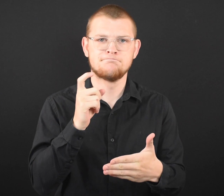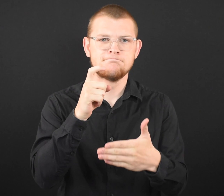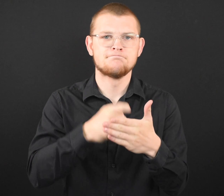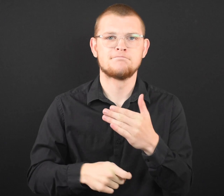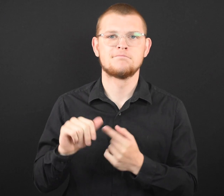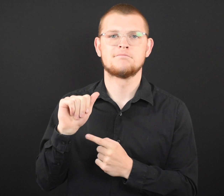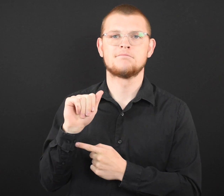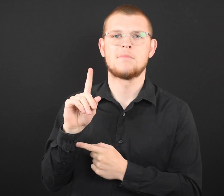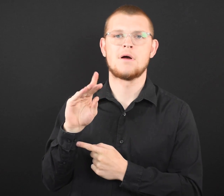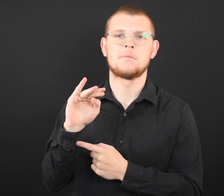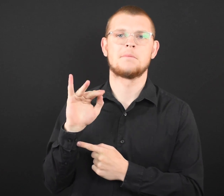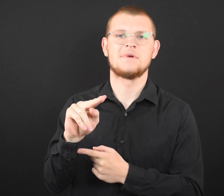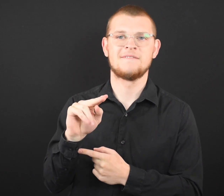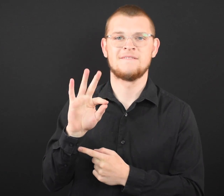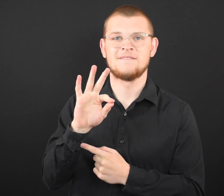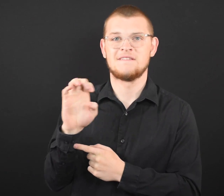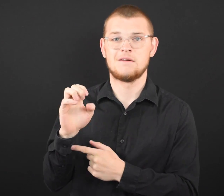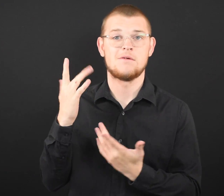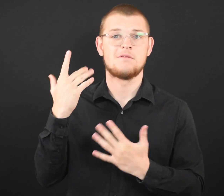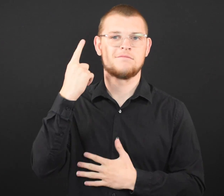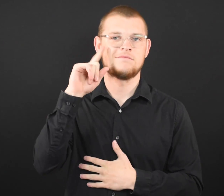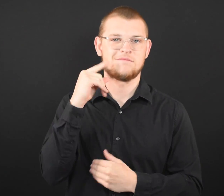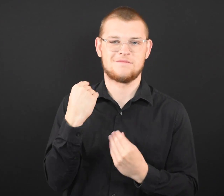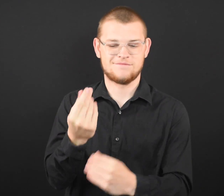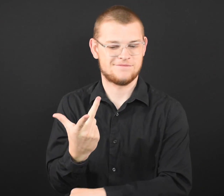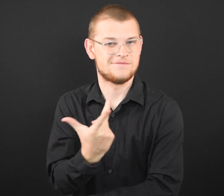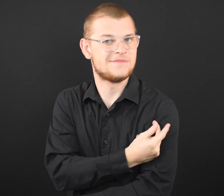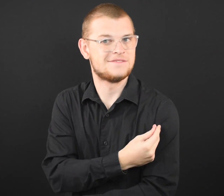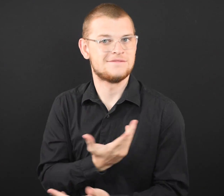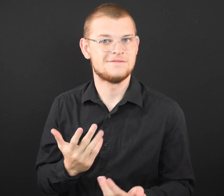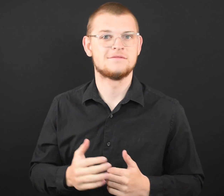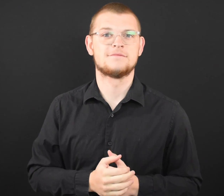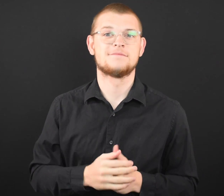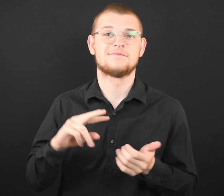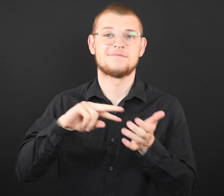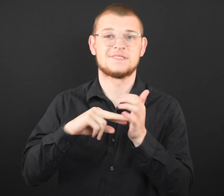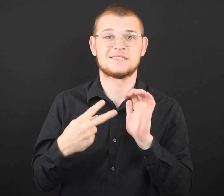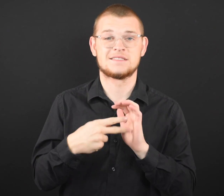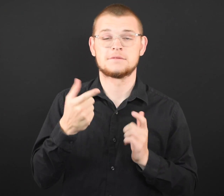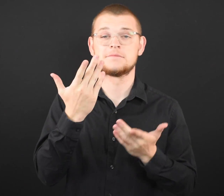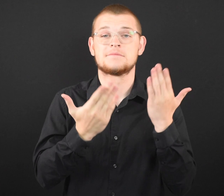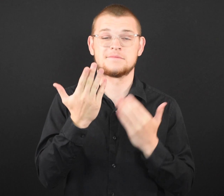administration fee for giving the vaccine to someone. This means that you might be asked